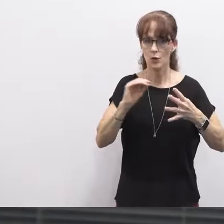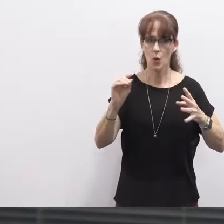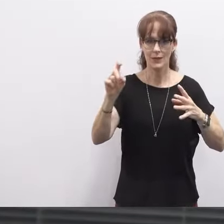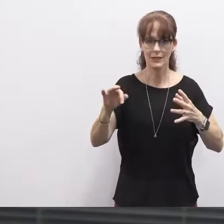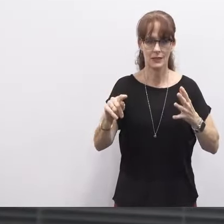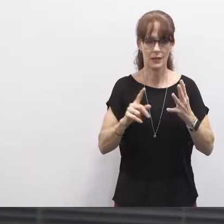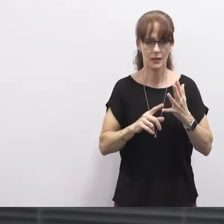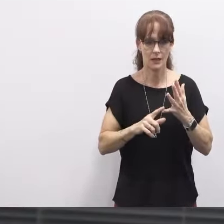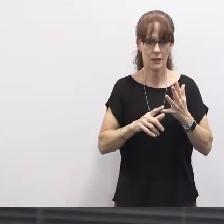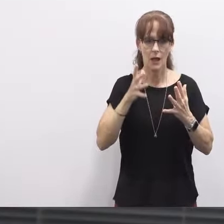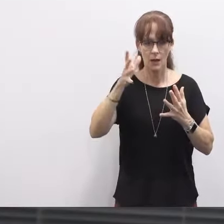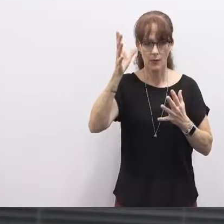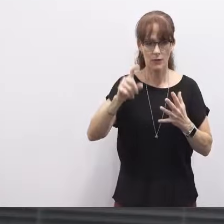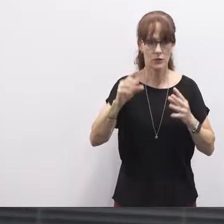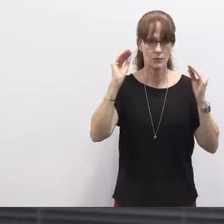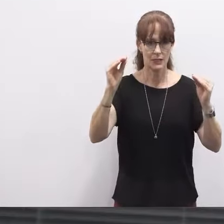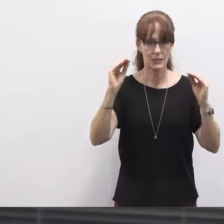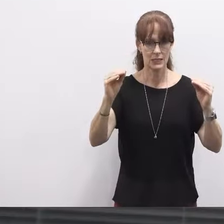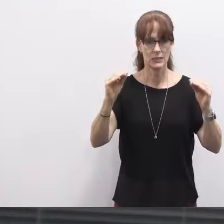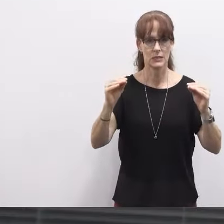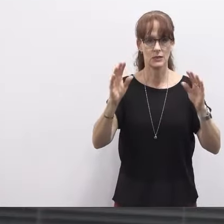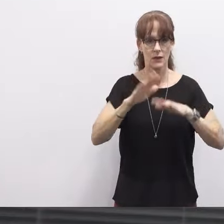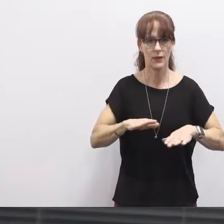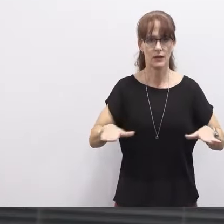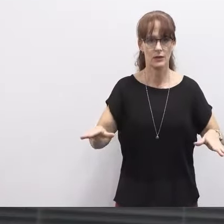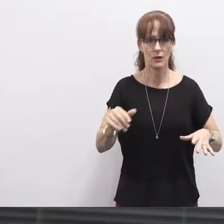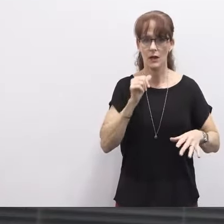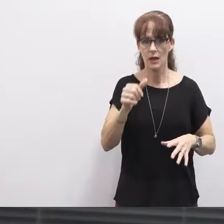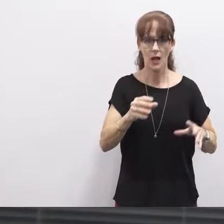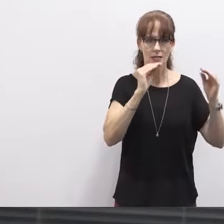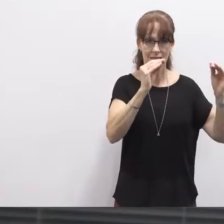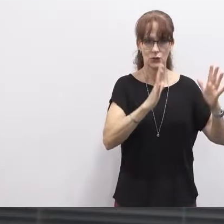Number five, parents should be teaching the children this not teachers.